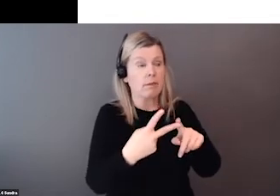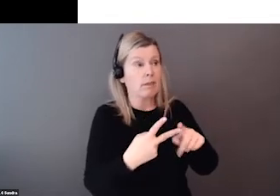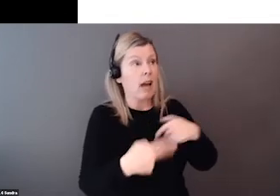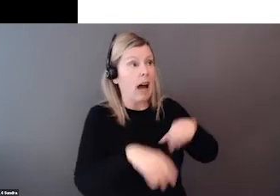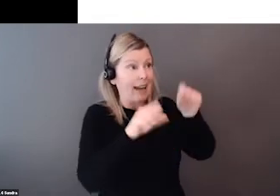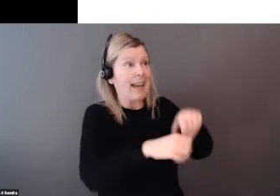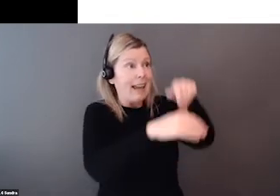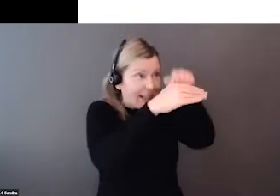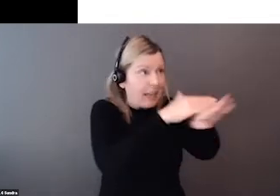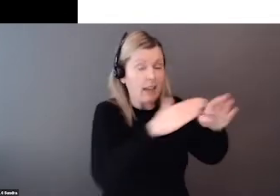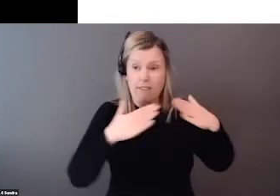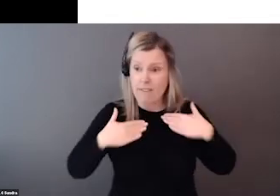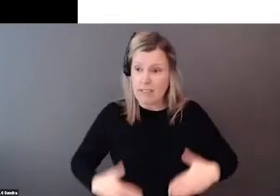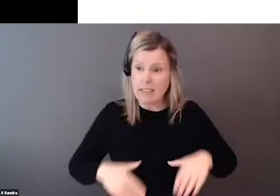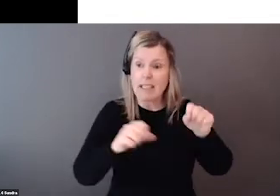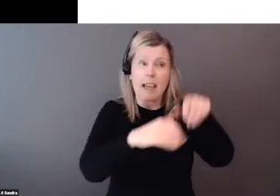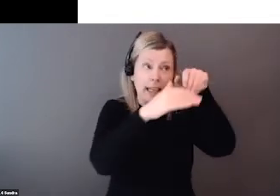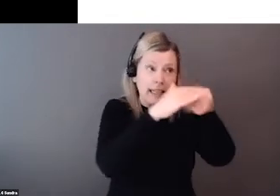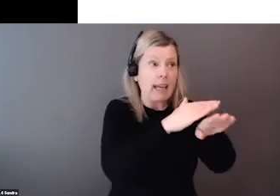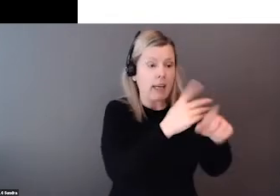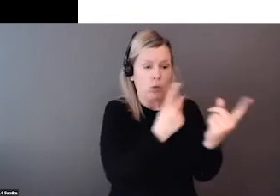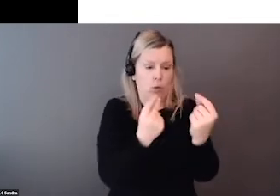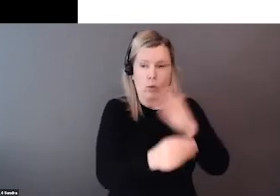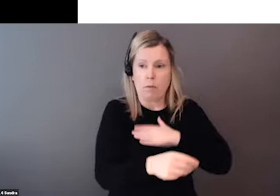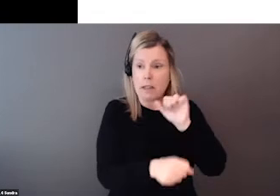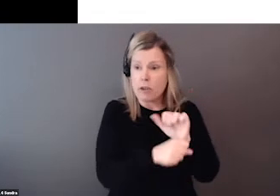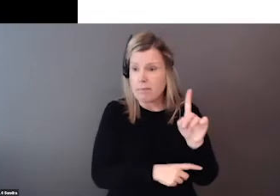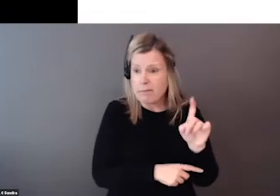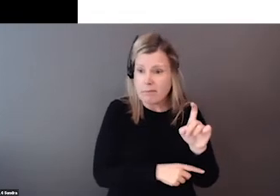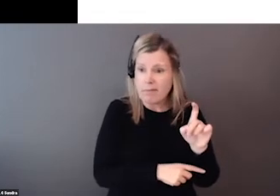which continue to impact job opportunities, as a person continues to transition into their career.